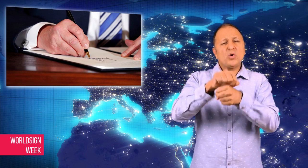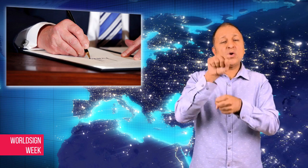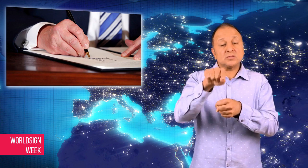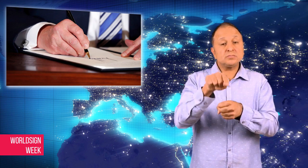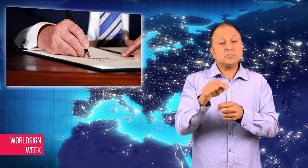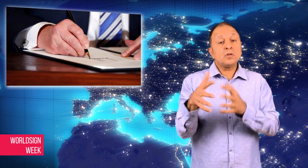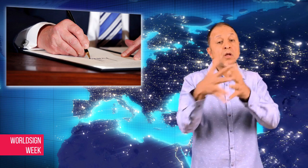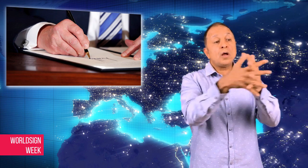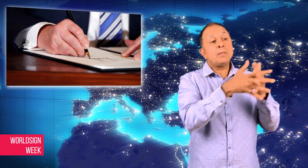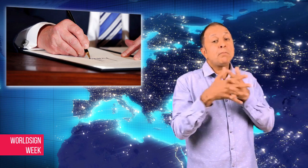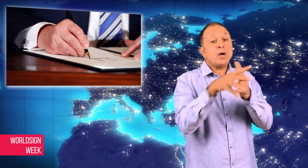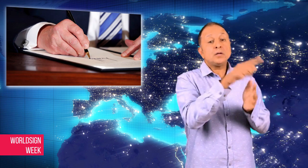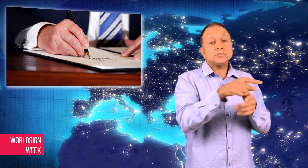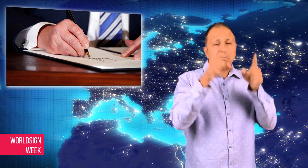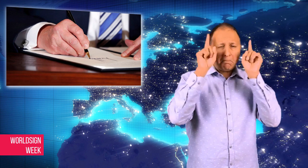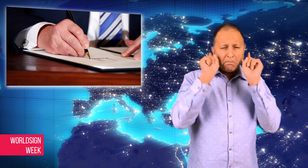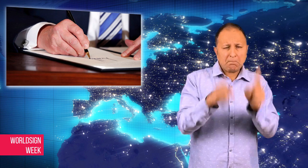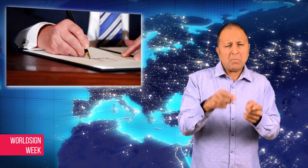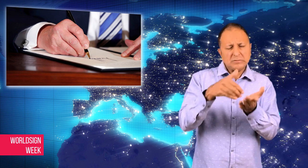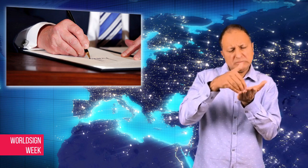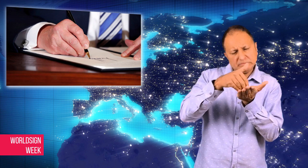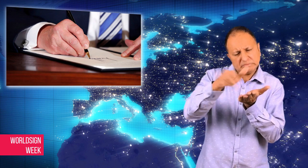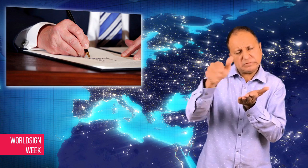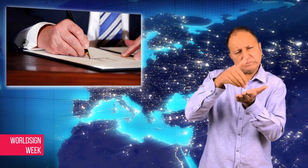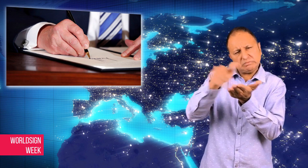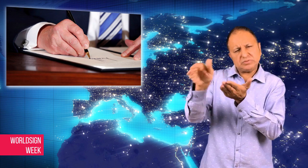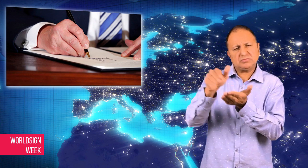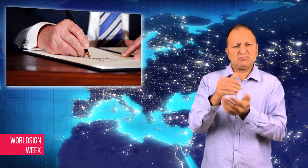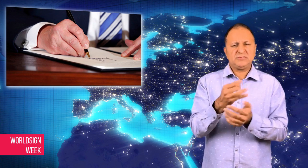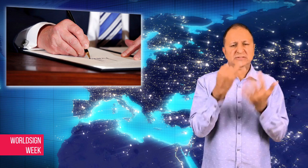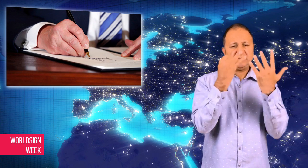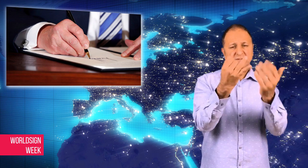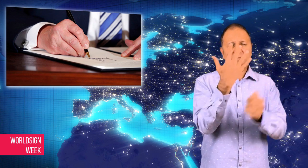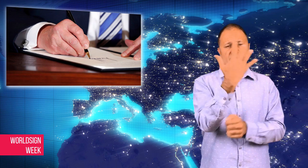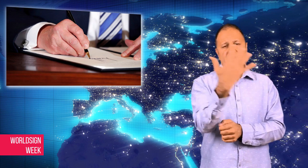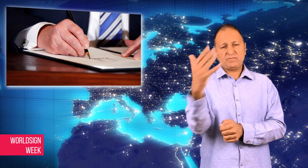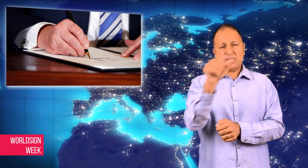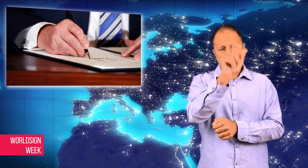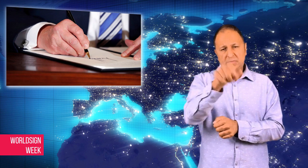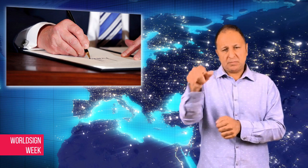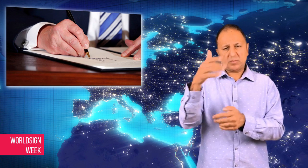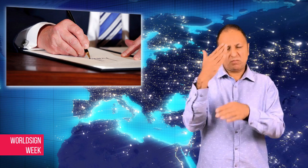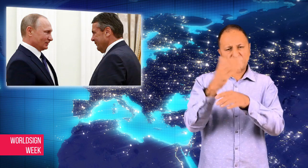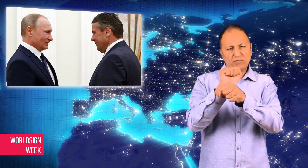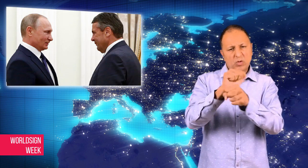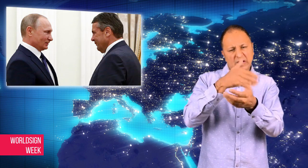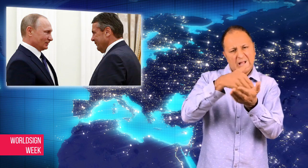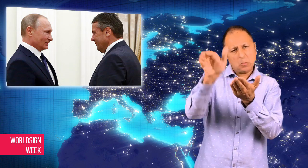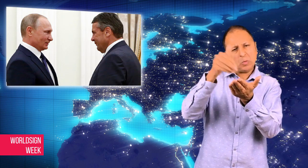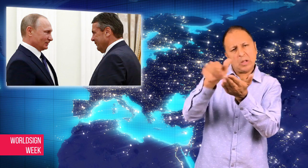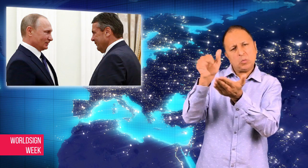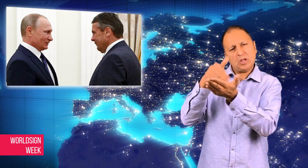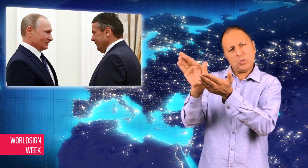positions in its Moscow embassy. Russia’s Foreign Ministry officially